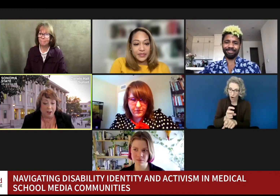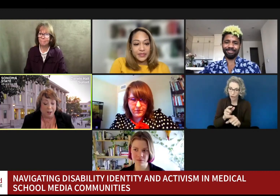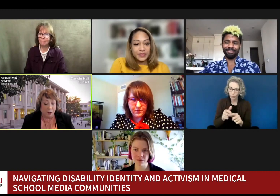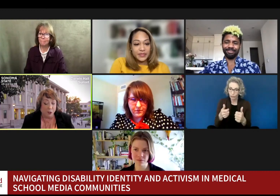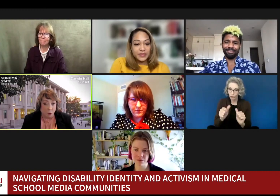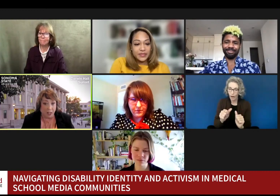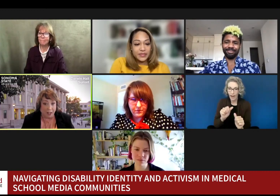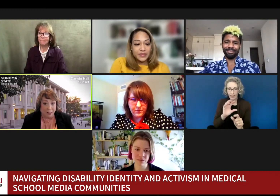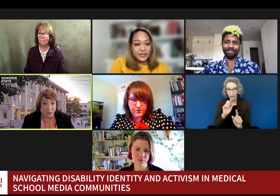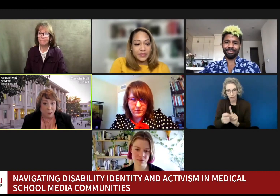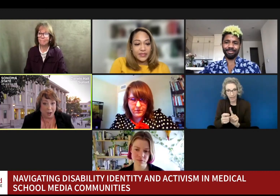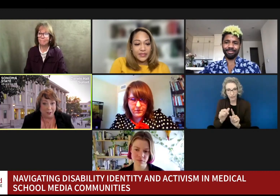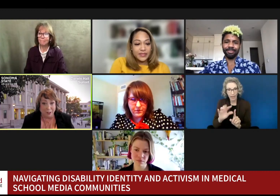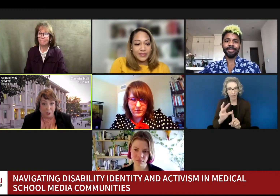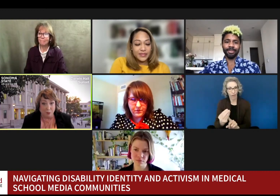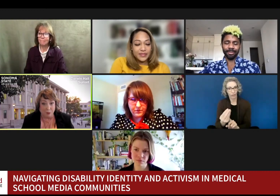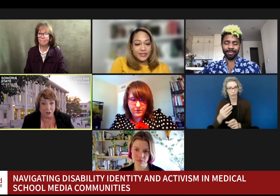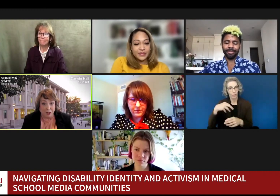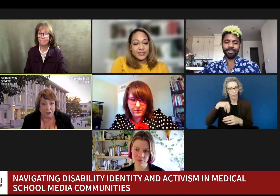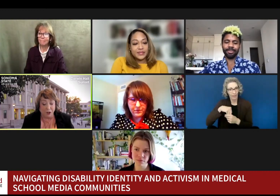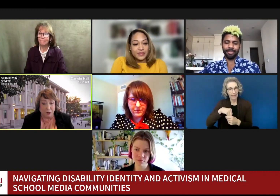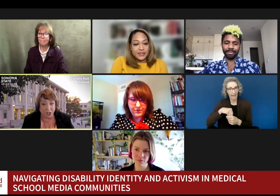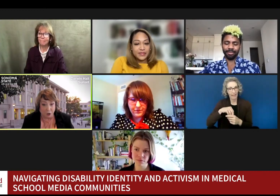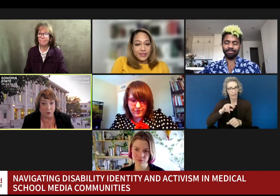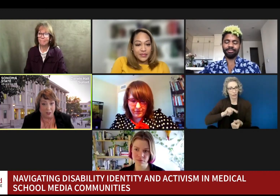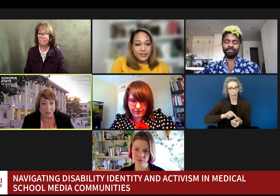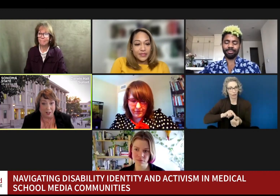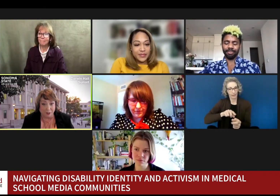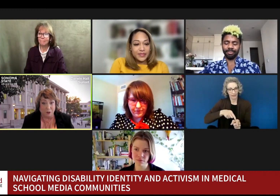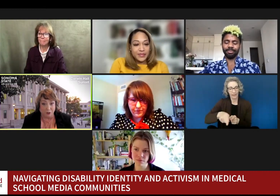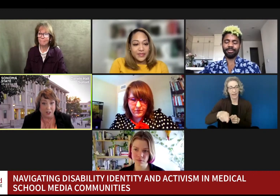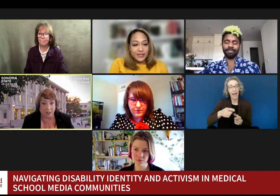And I'm so glad that you had that inspiration and that you're here with us as a nurse today.